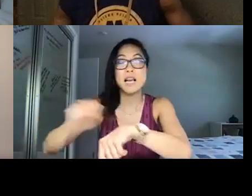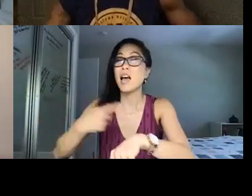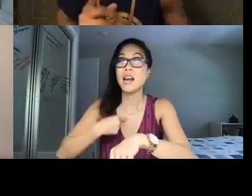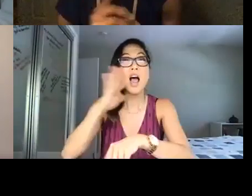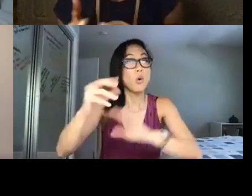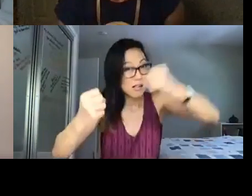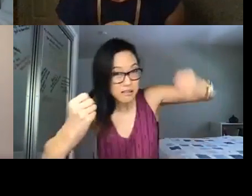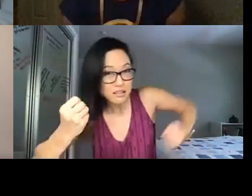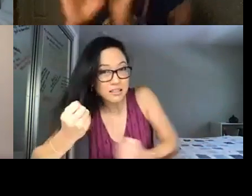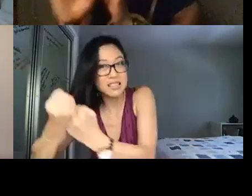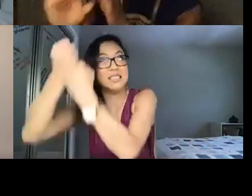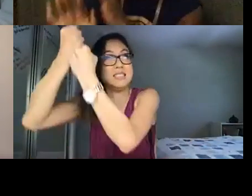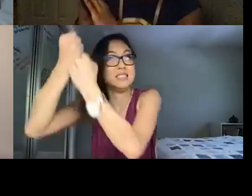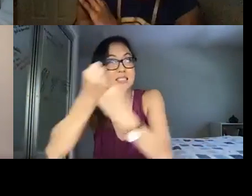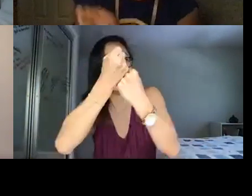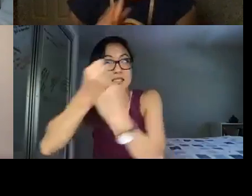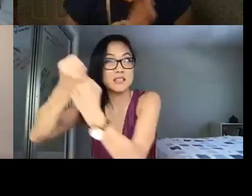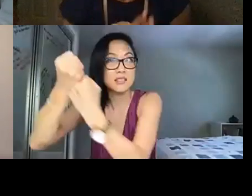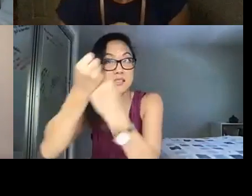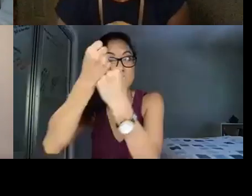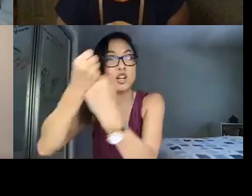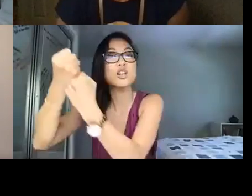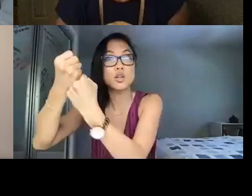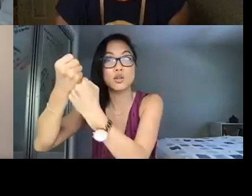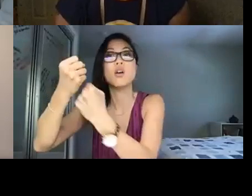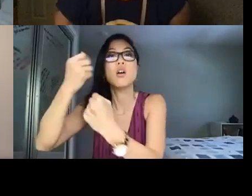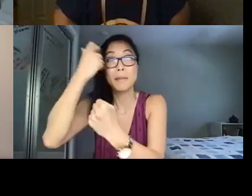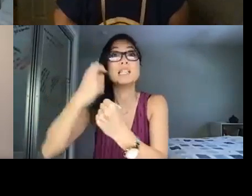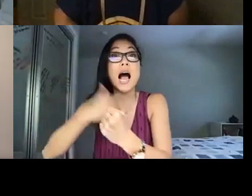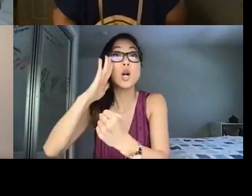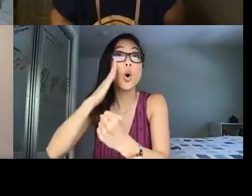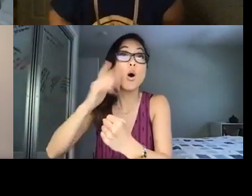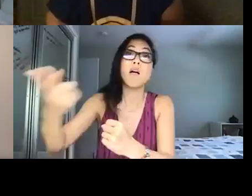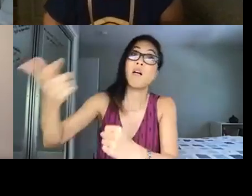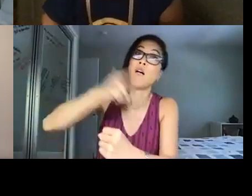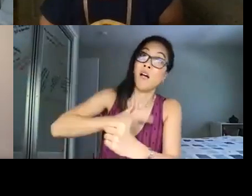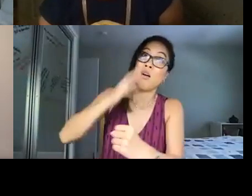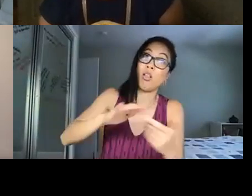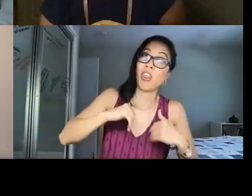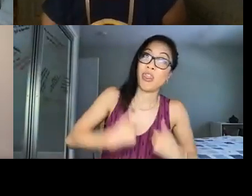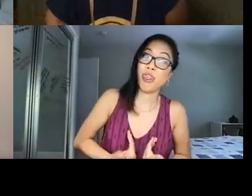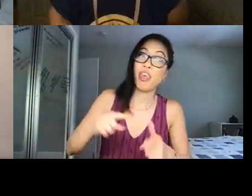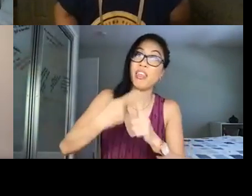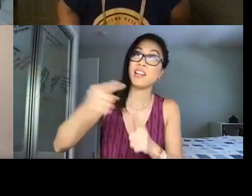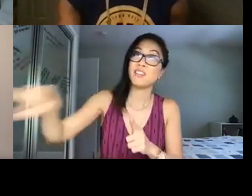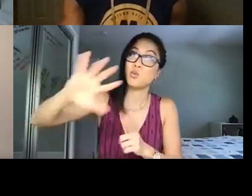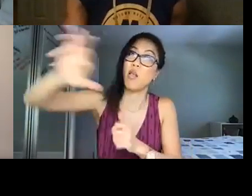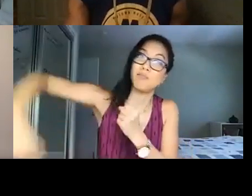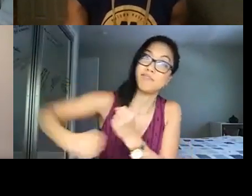me. But if you're doing it to stay away, yo, bump that. There's another version of that though, Q, I'm sorry, Candace, I know you're trying -- Hold on.